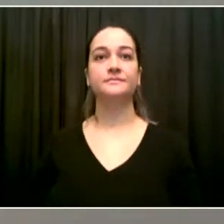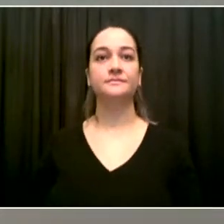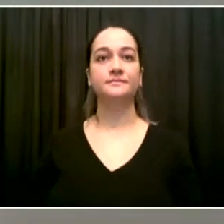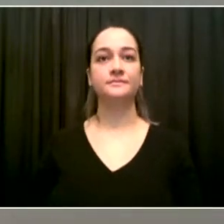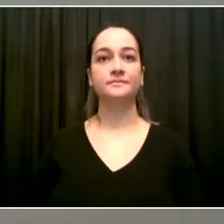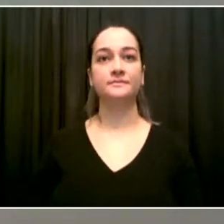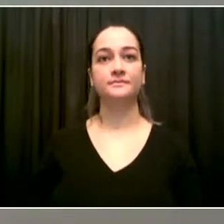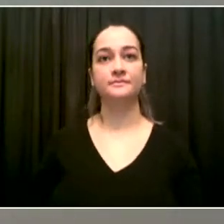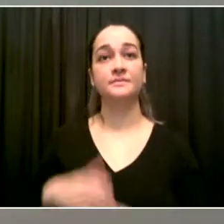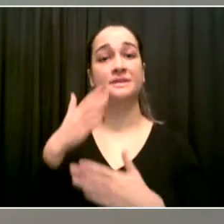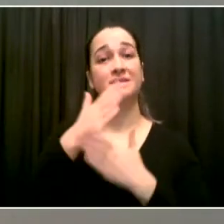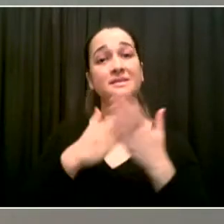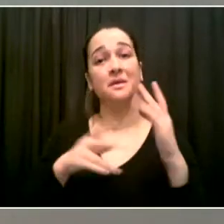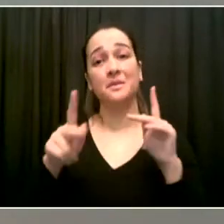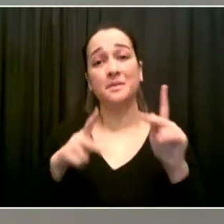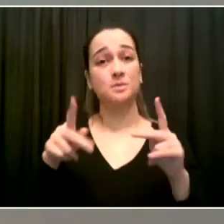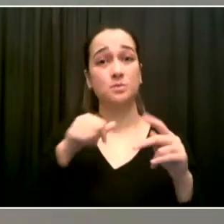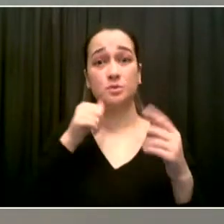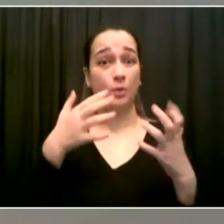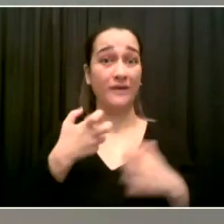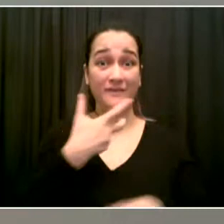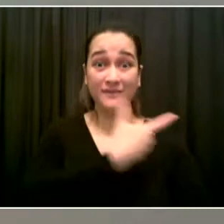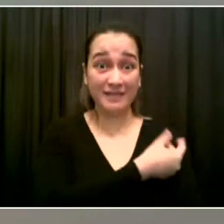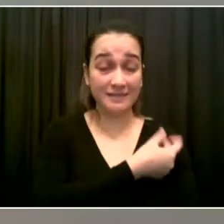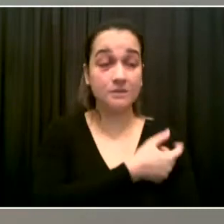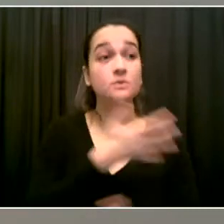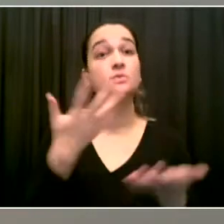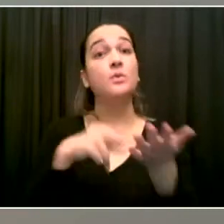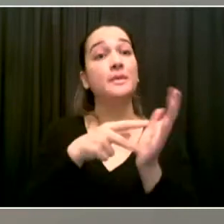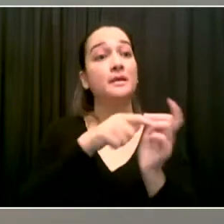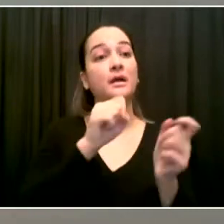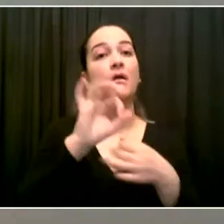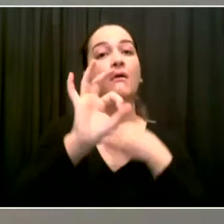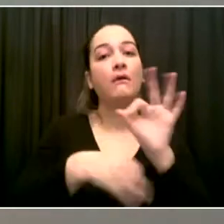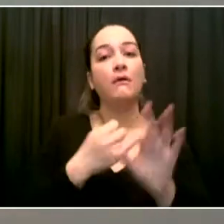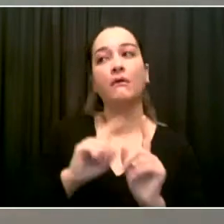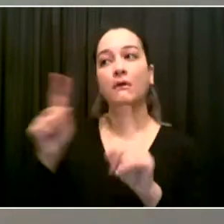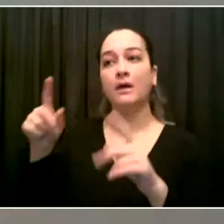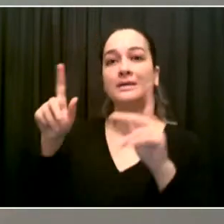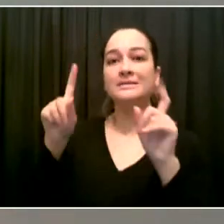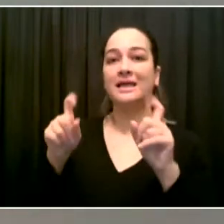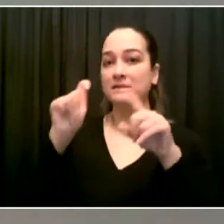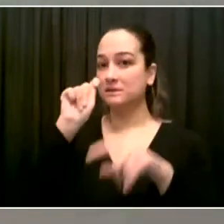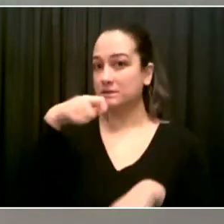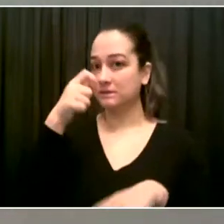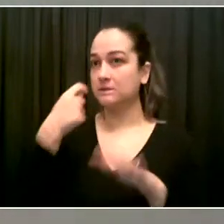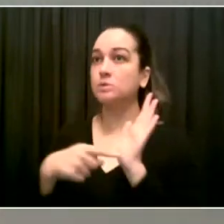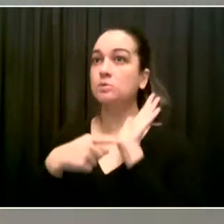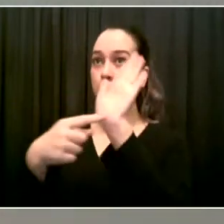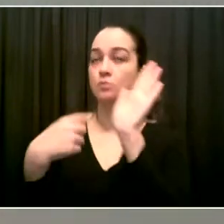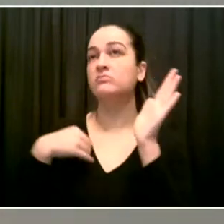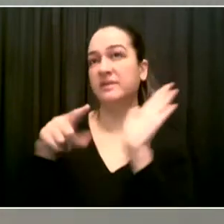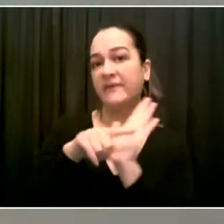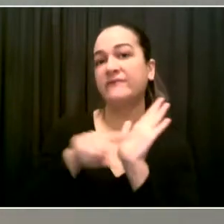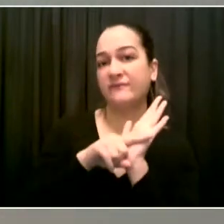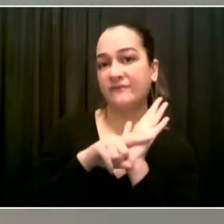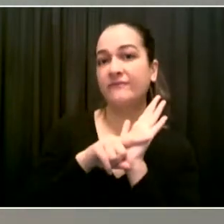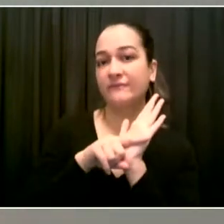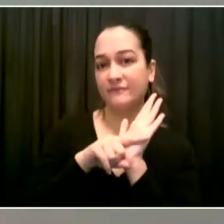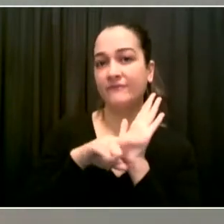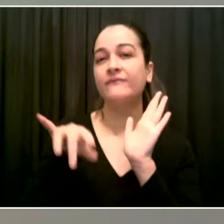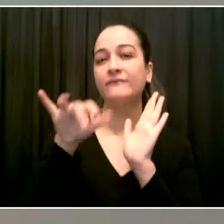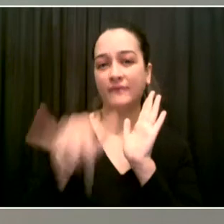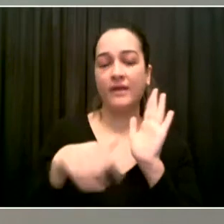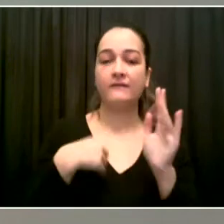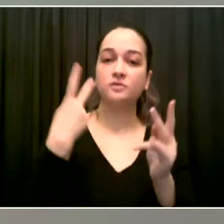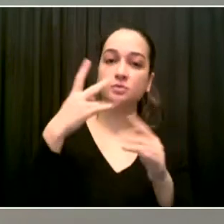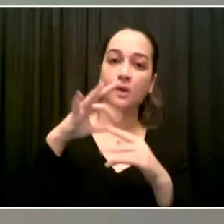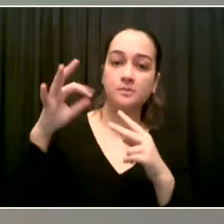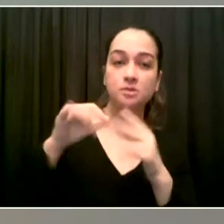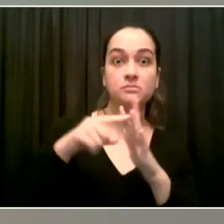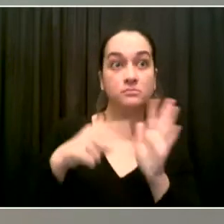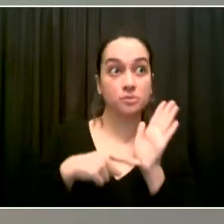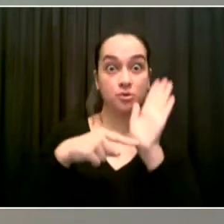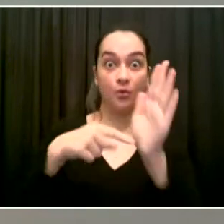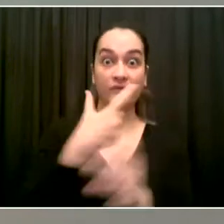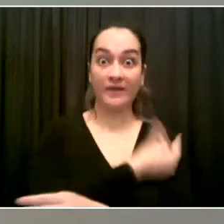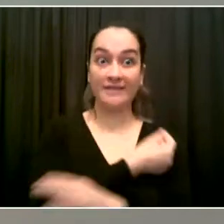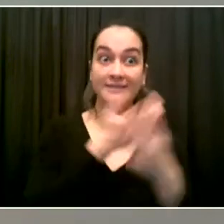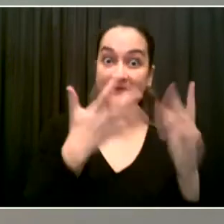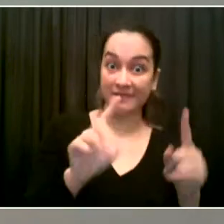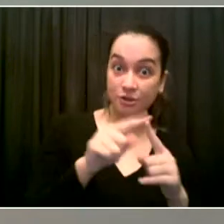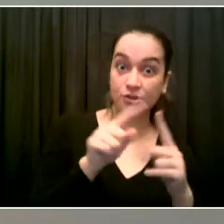STATUS THE ONLY